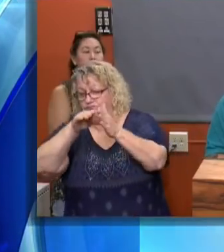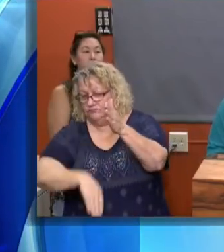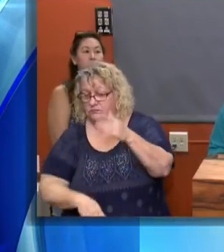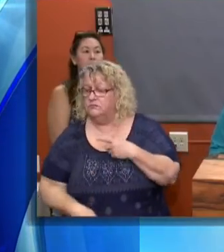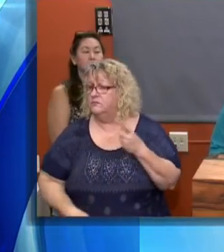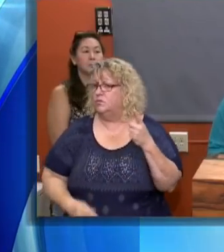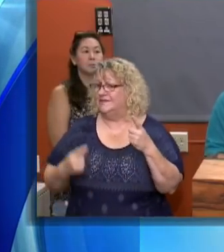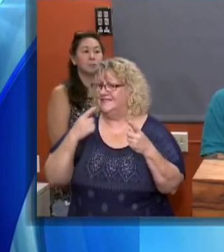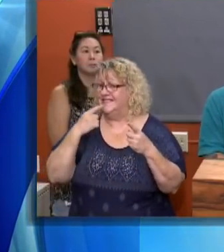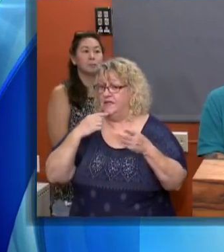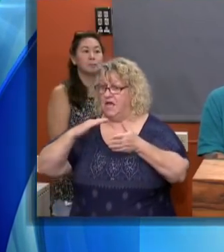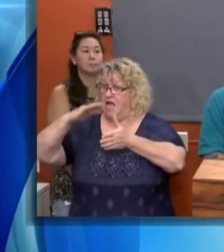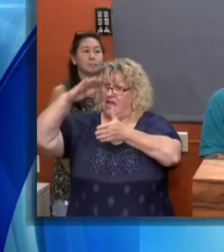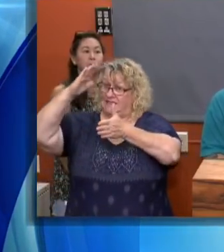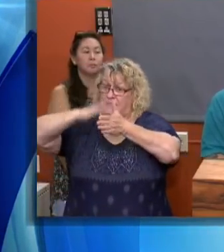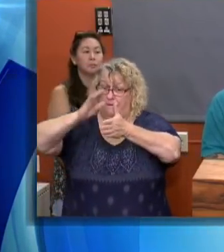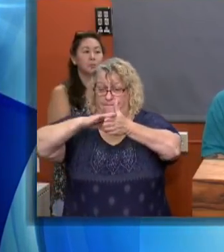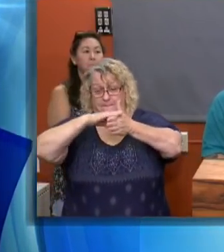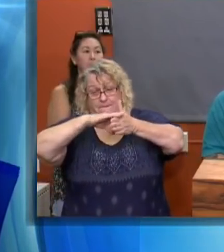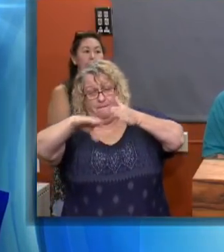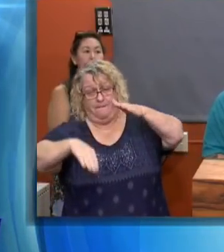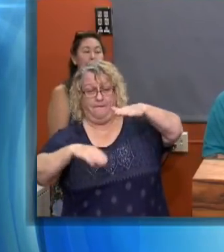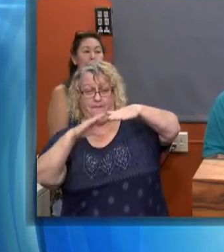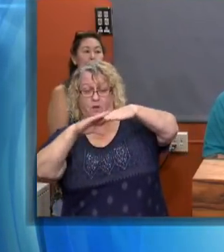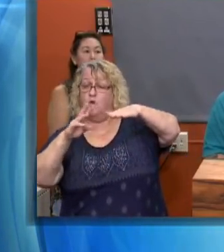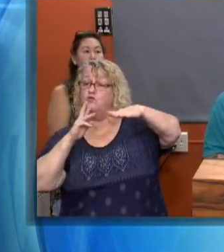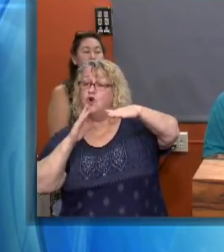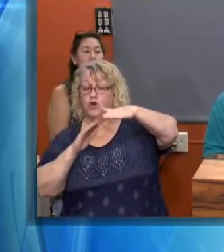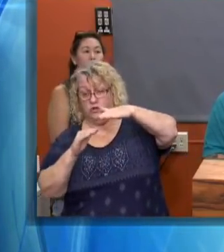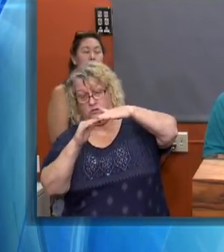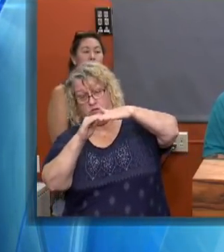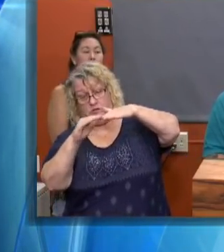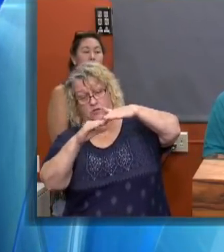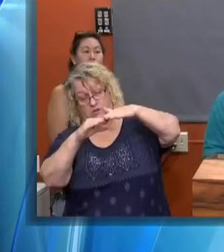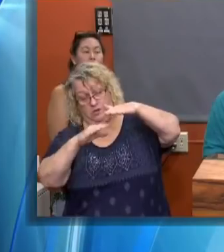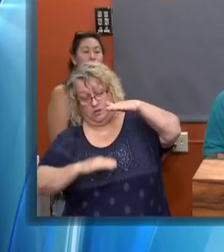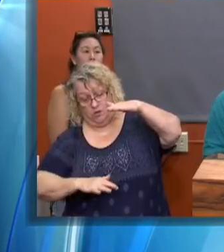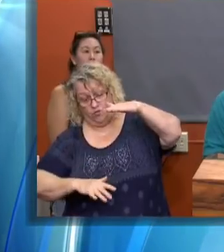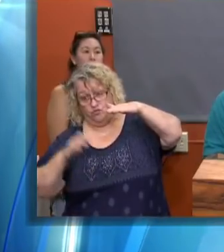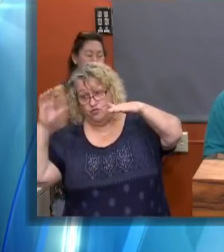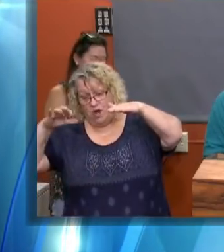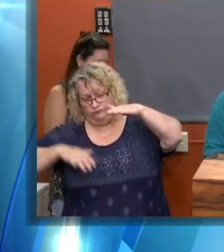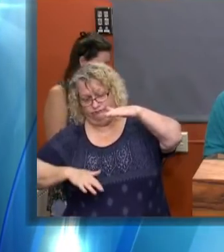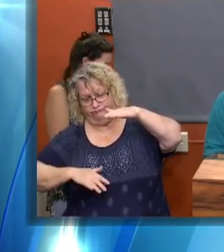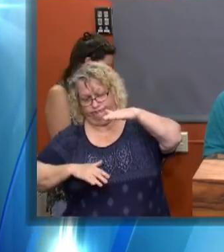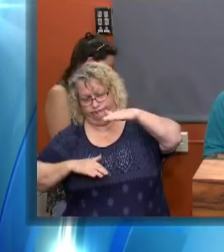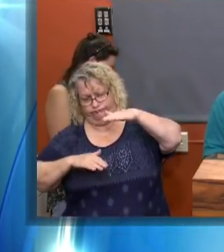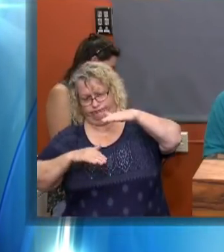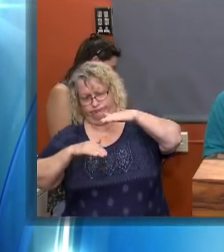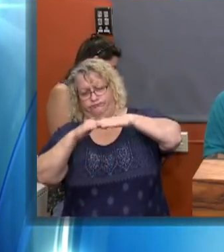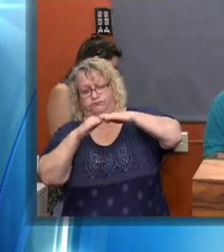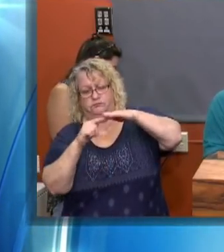NOW. ERNIE, YOU SAID 1 FOOT FROM THE TOP OF THE DAM. YES.